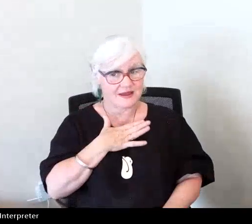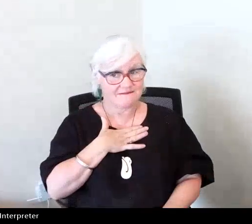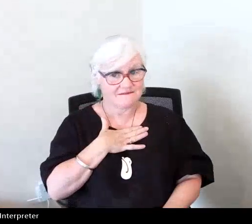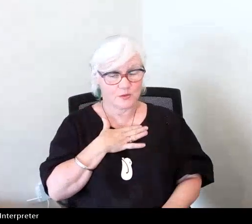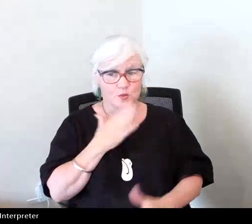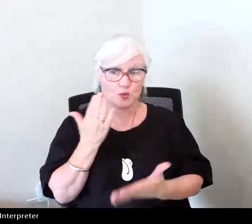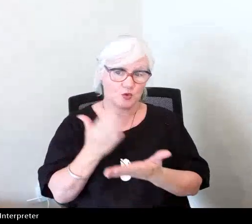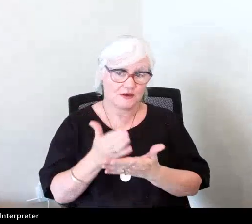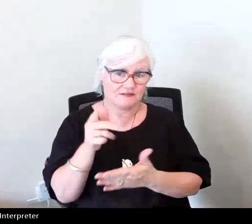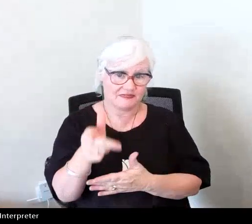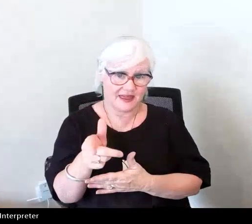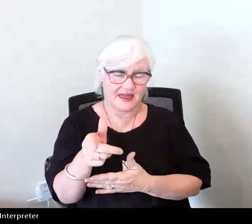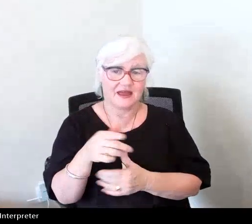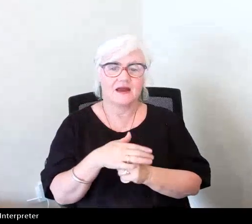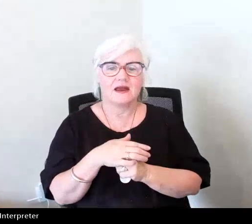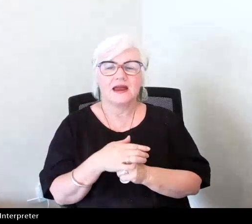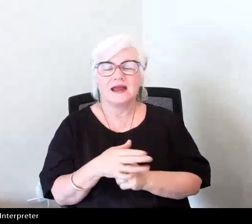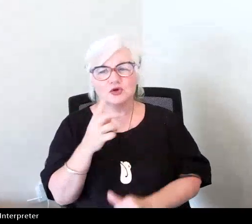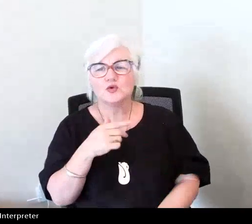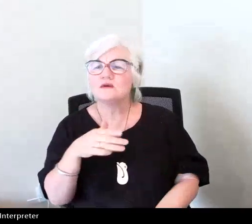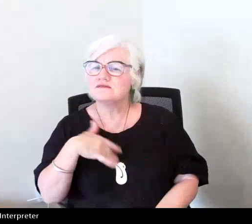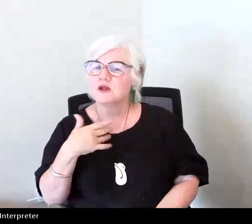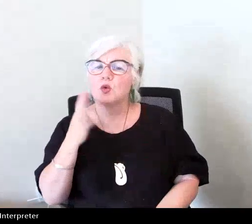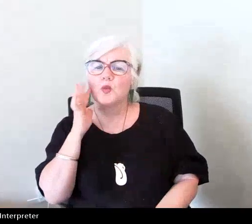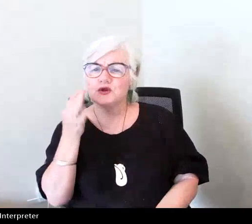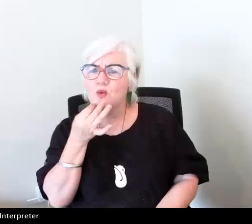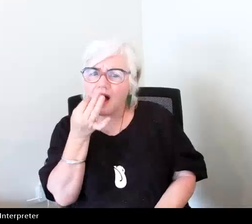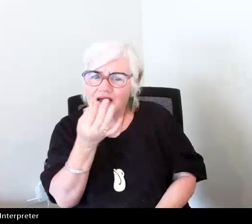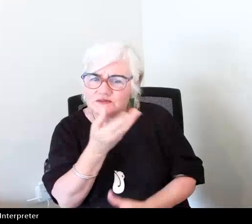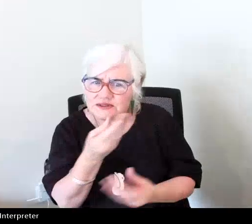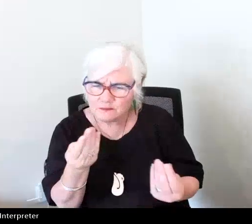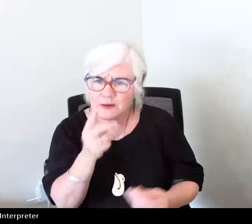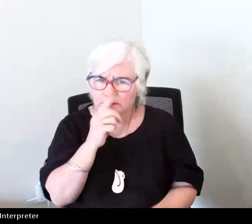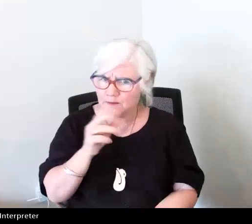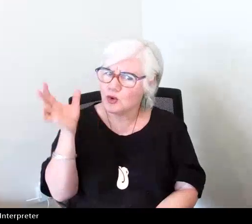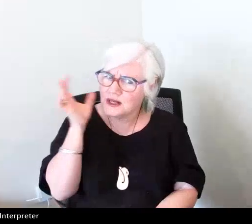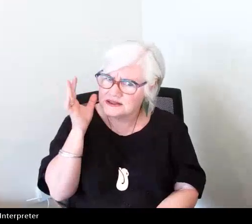are their voices being heard, are they getting a quality service. Those are the